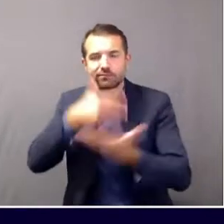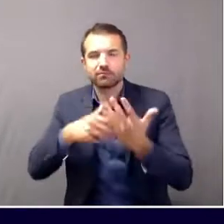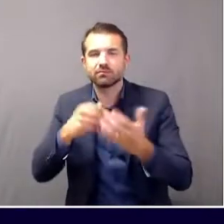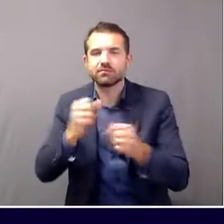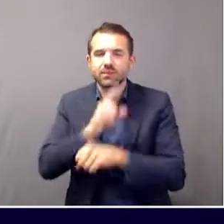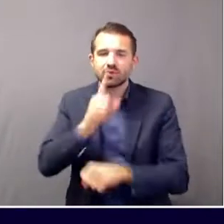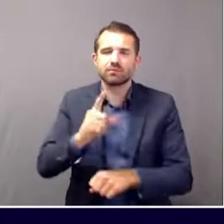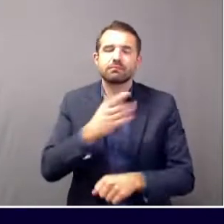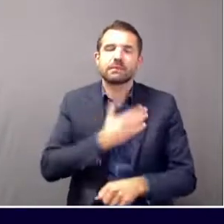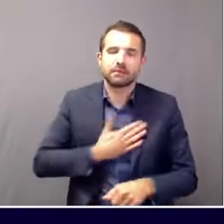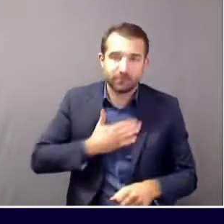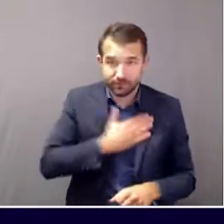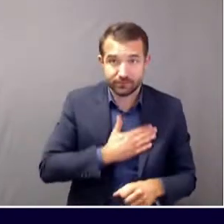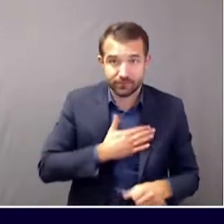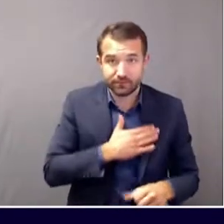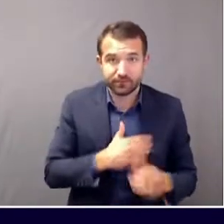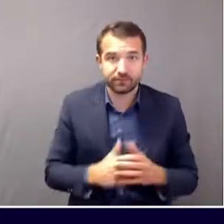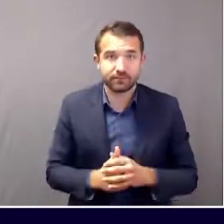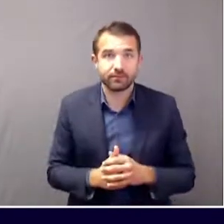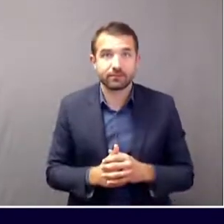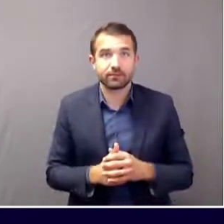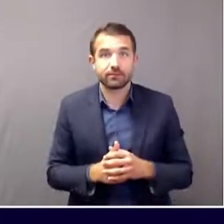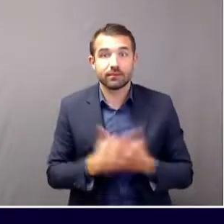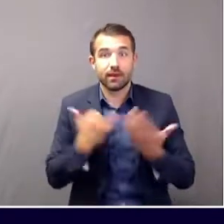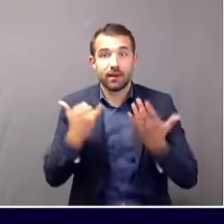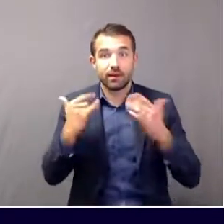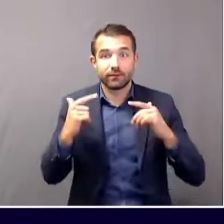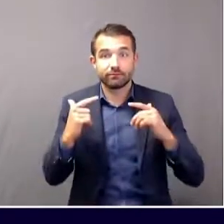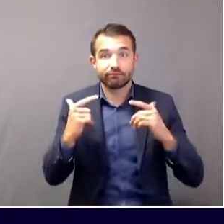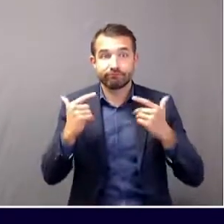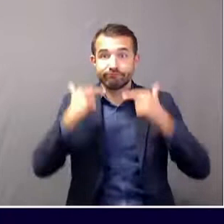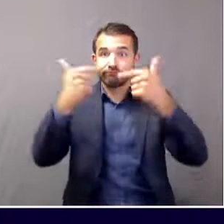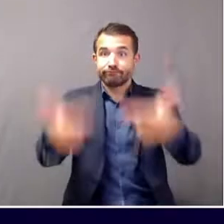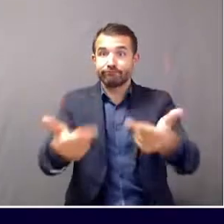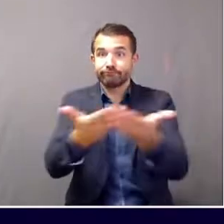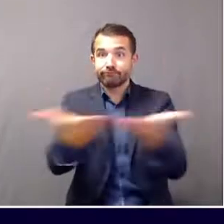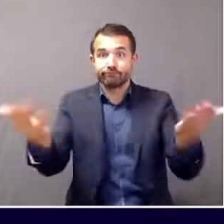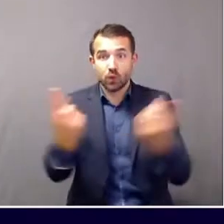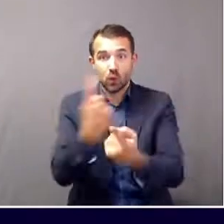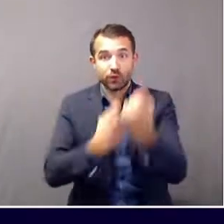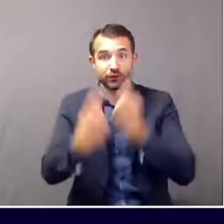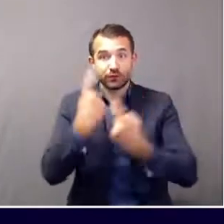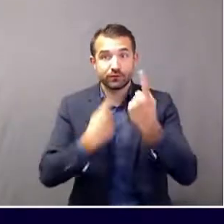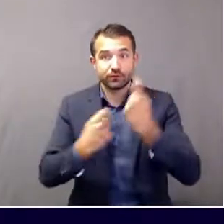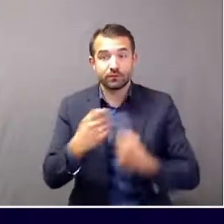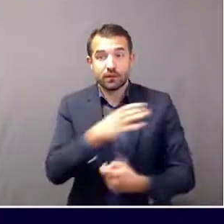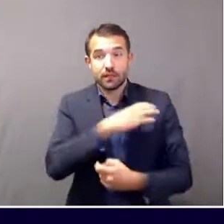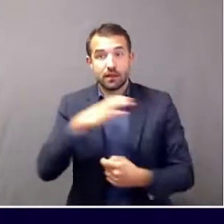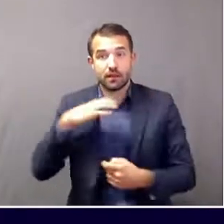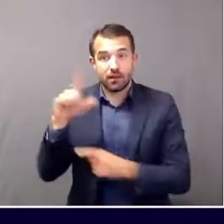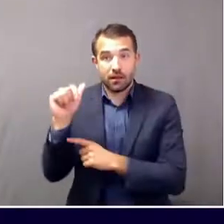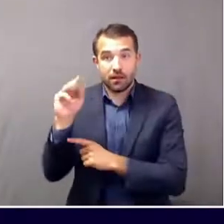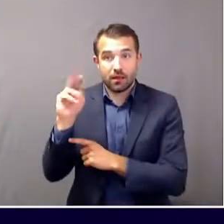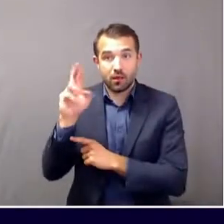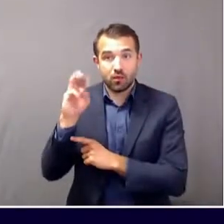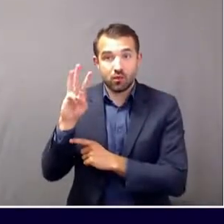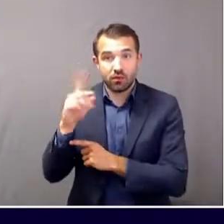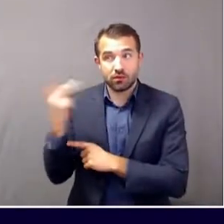so with that I'd like to turn things over to our colleagues in the media commissioner ramp road